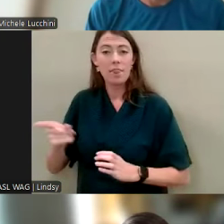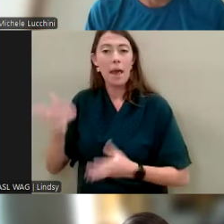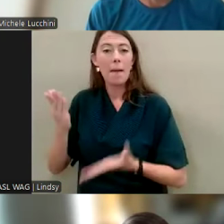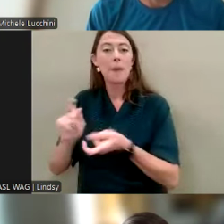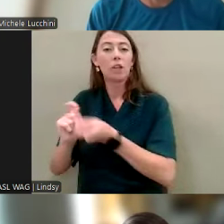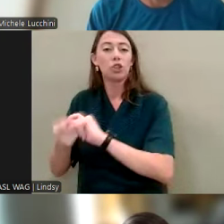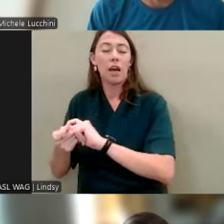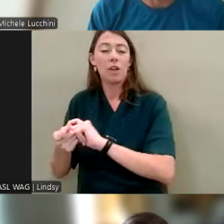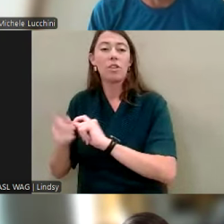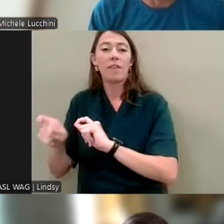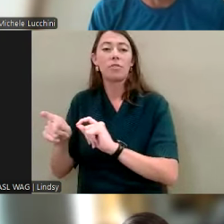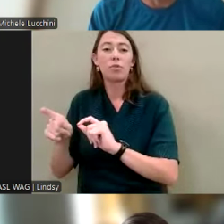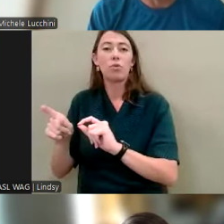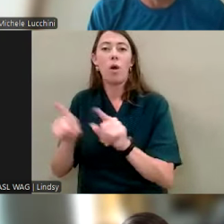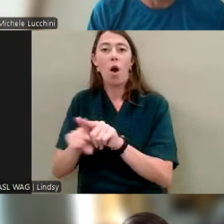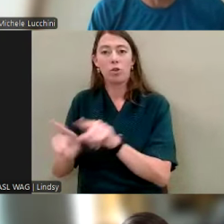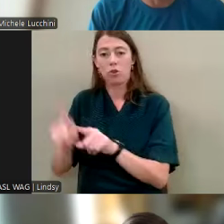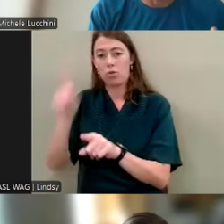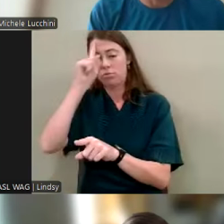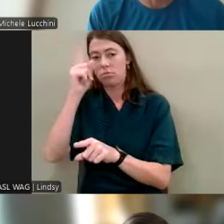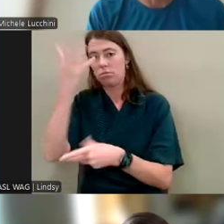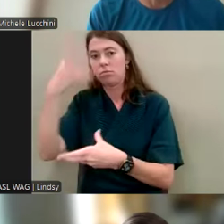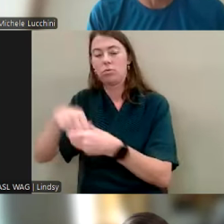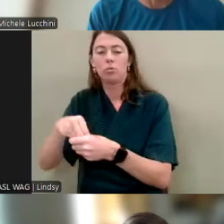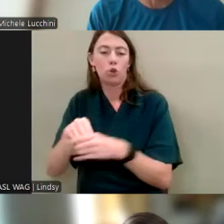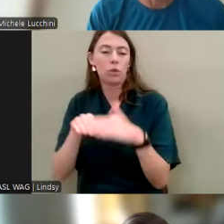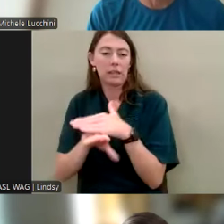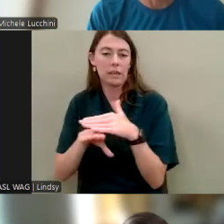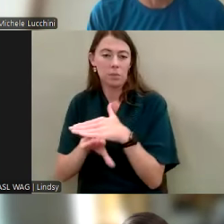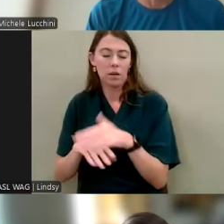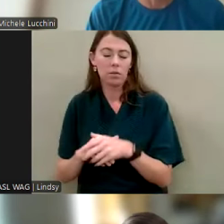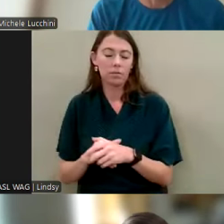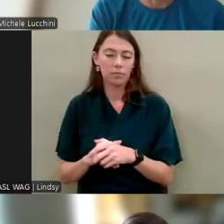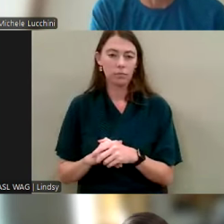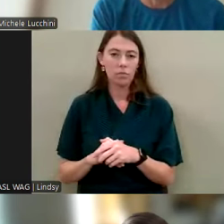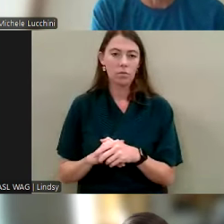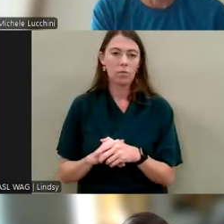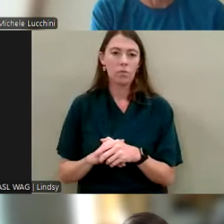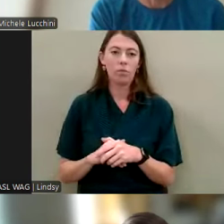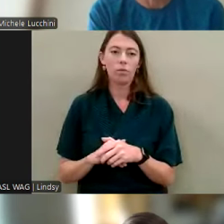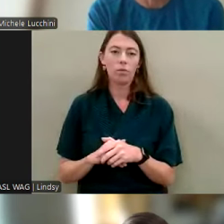I think as part of the overall product management is also important to consider the aspect that the